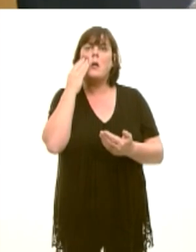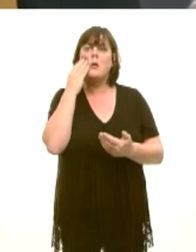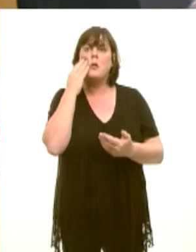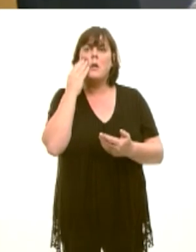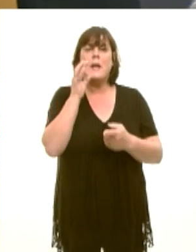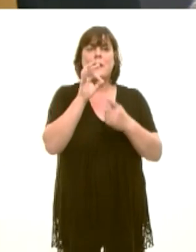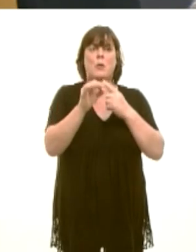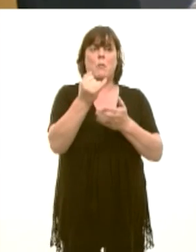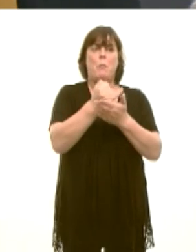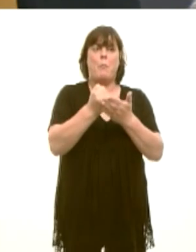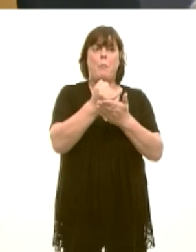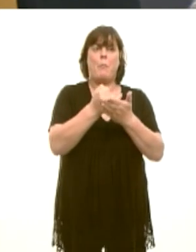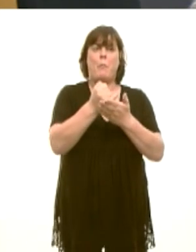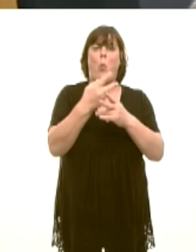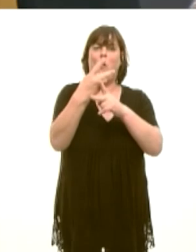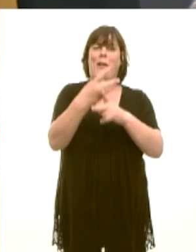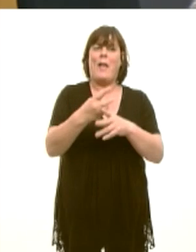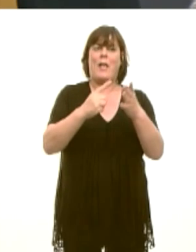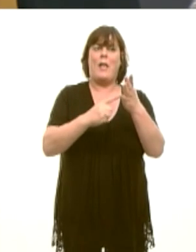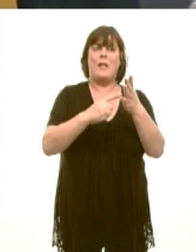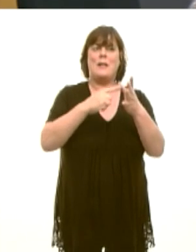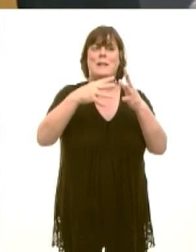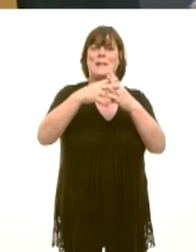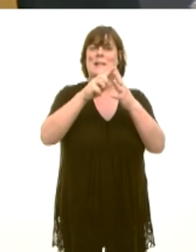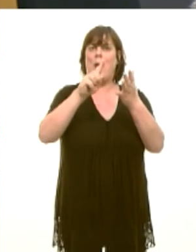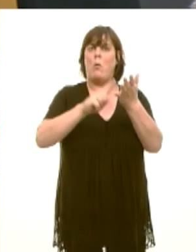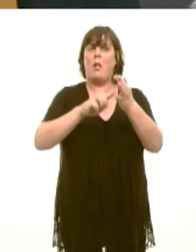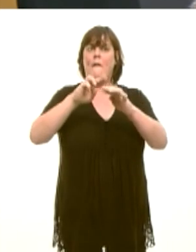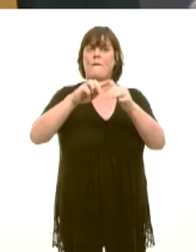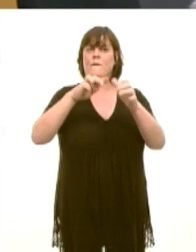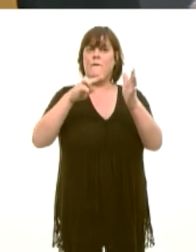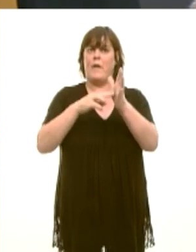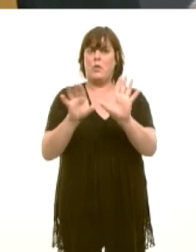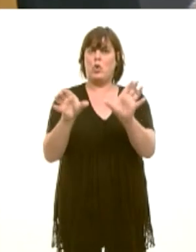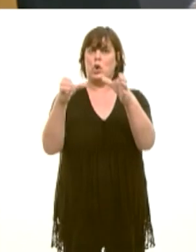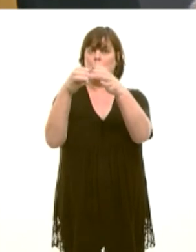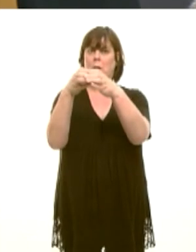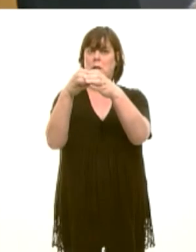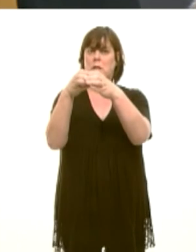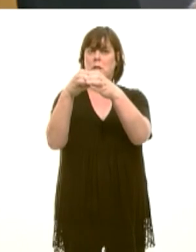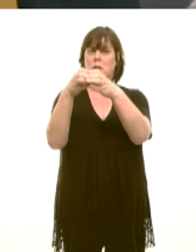care on the Tawel Fan unit, and when that second piece of work will commenceóthe piece